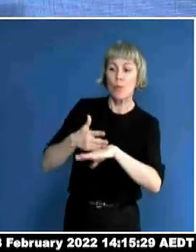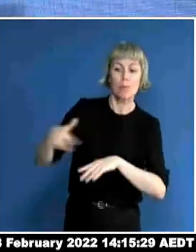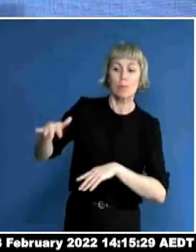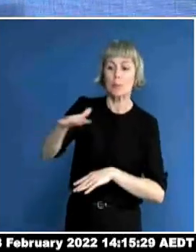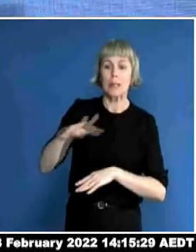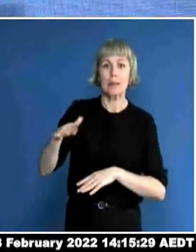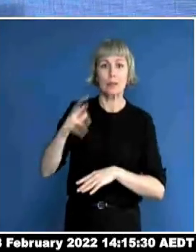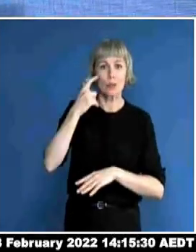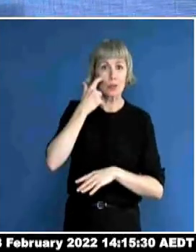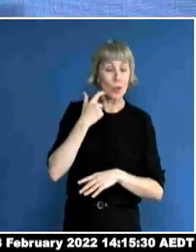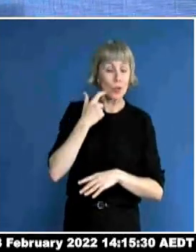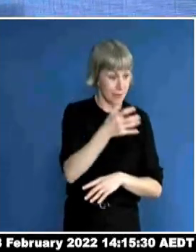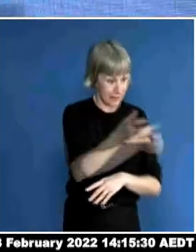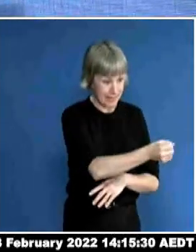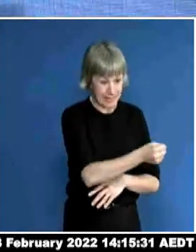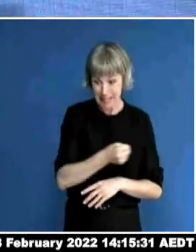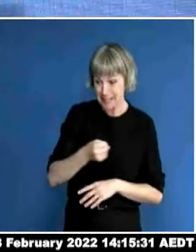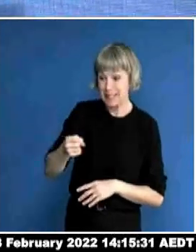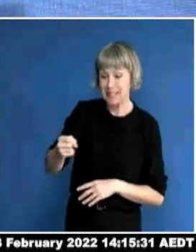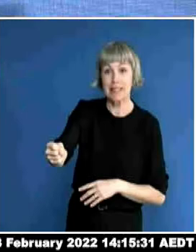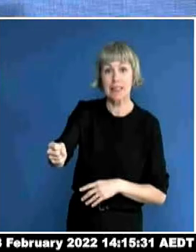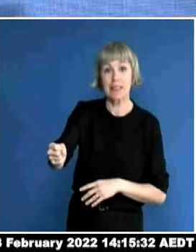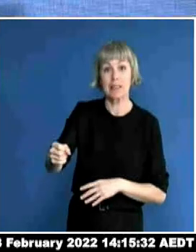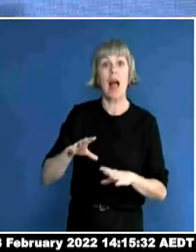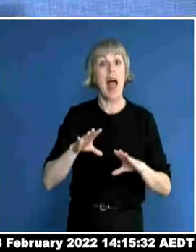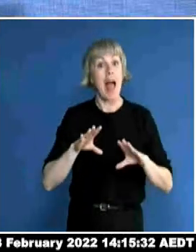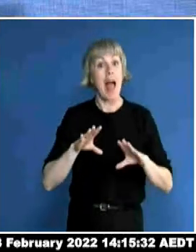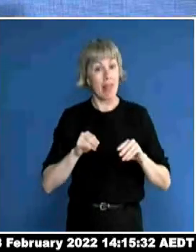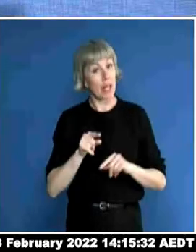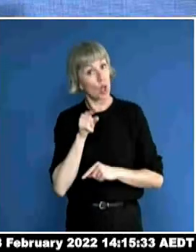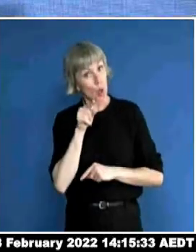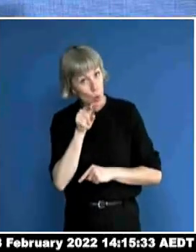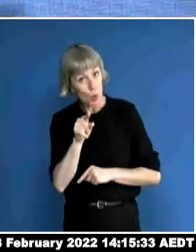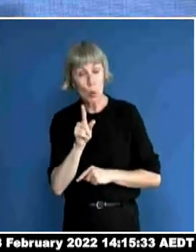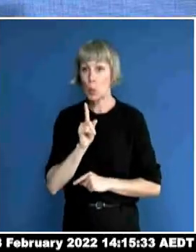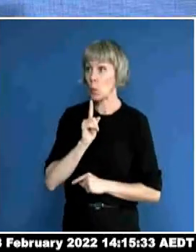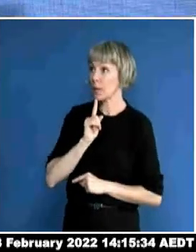the job coach or the Business Development Managers, who in turn would do the paperwork.